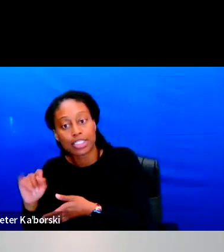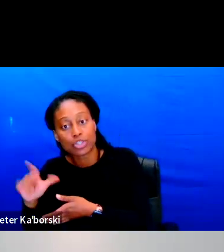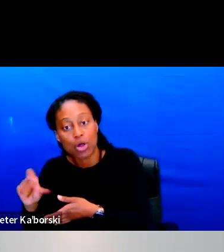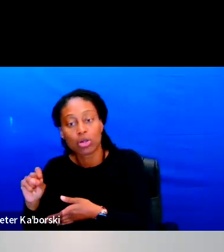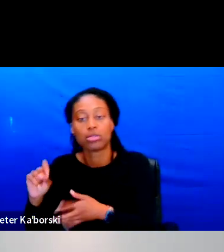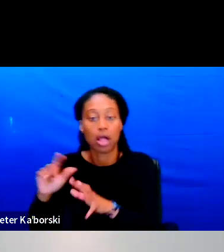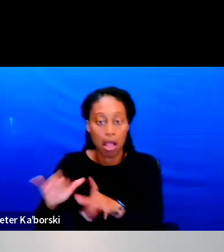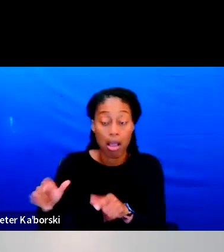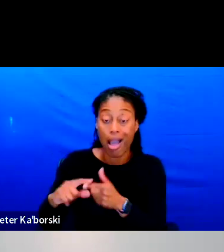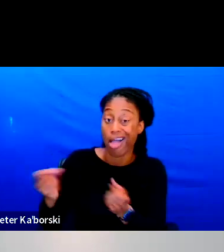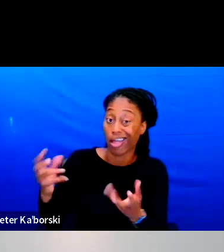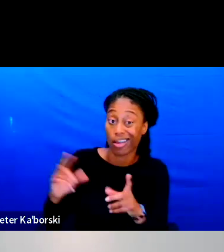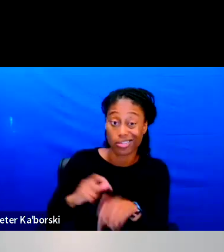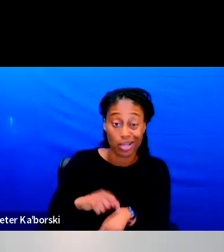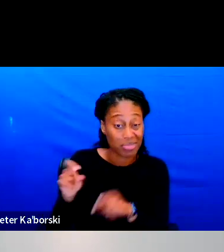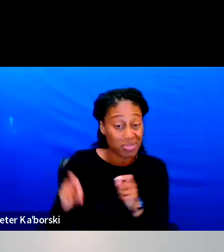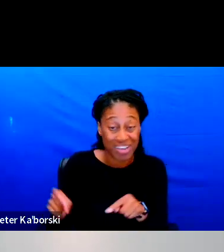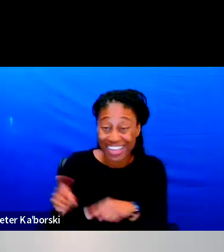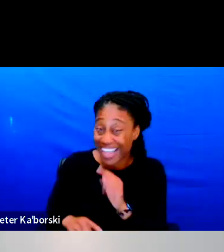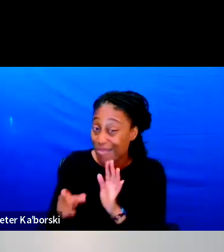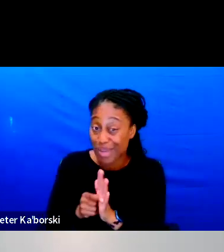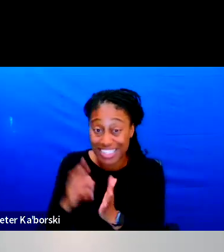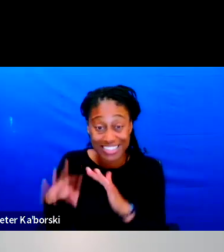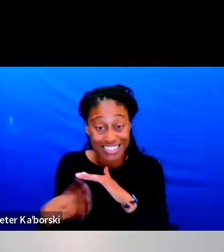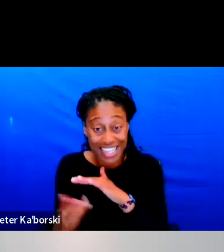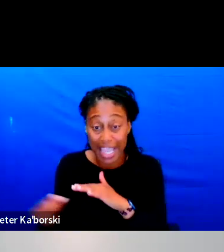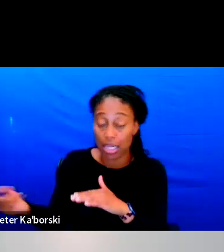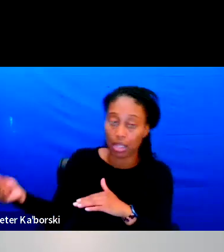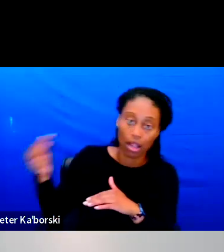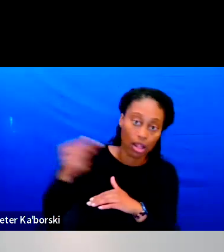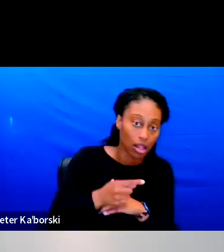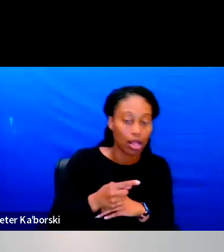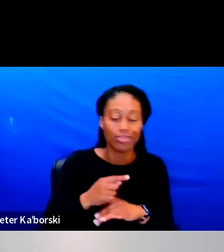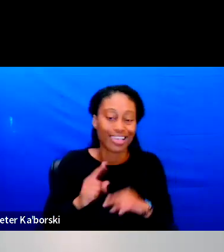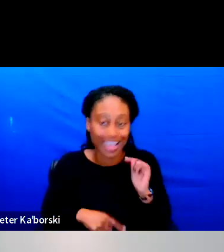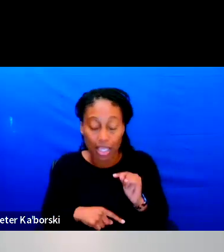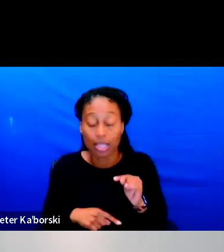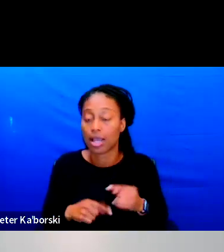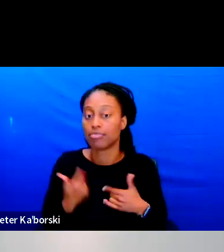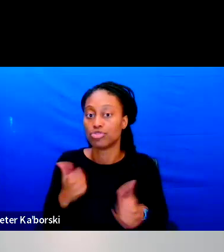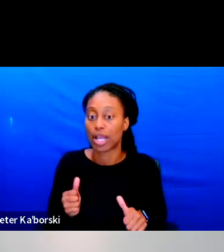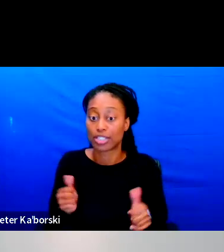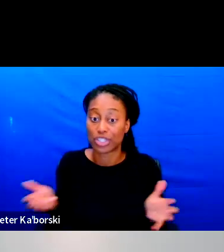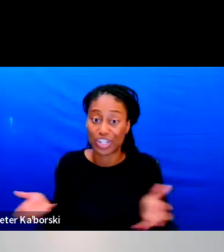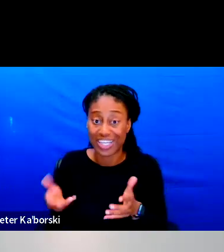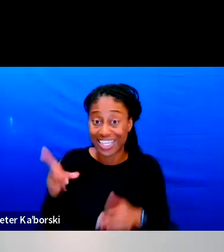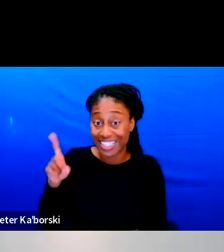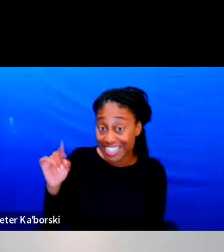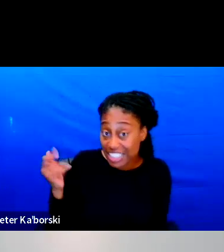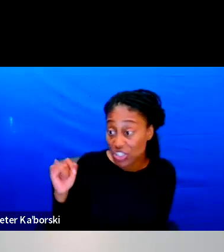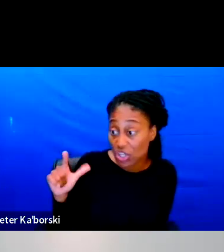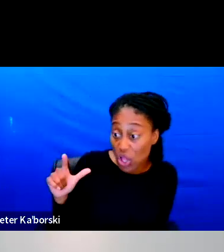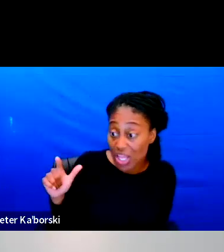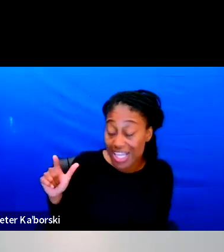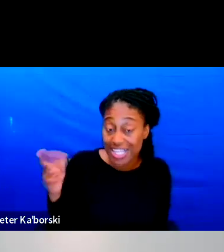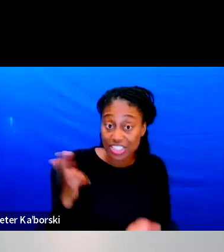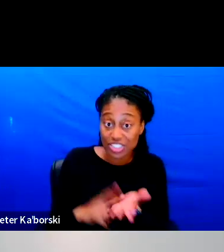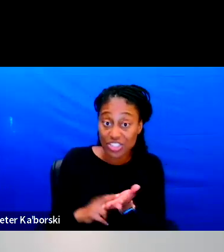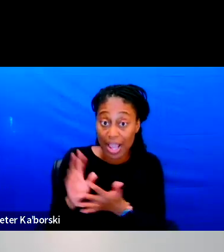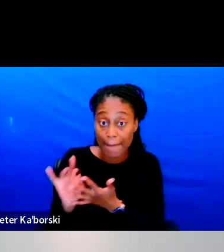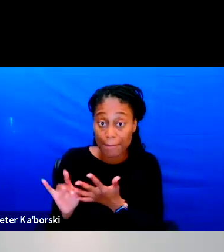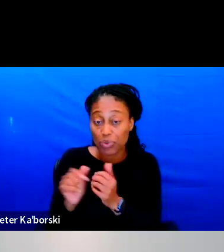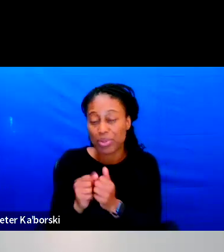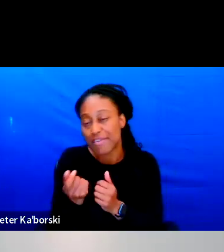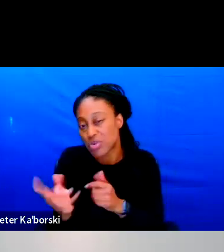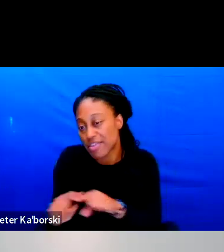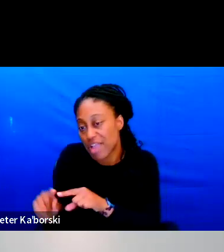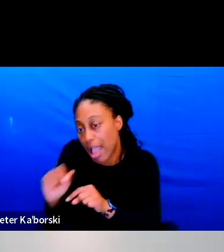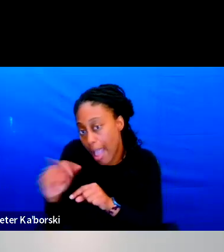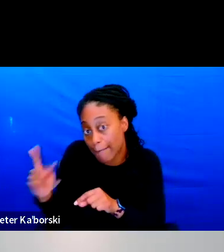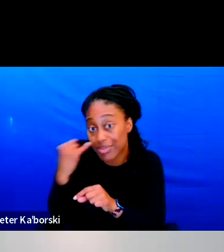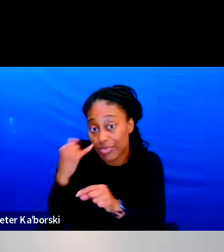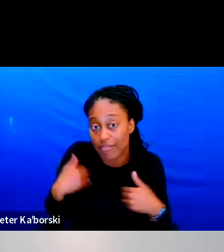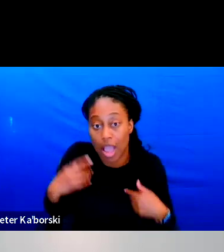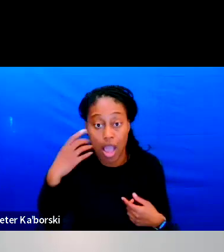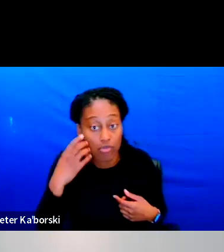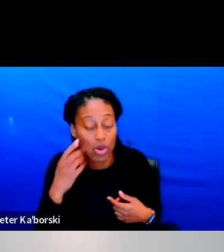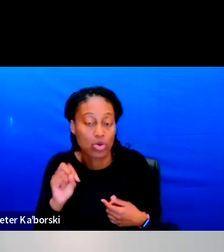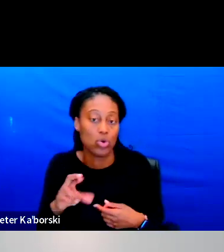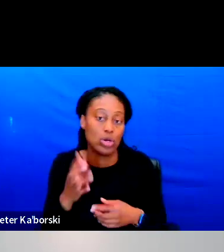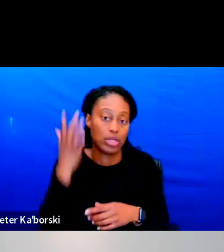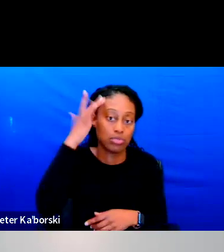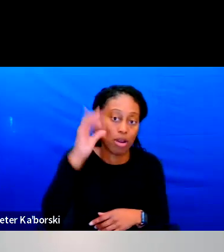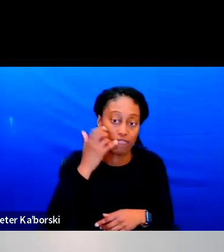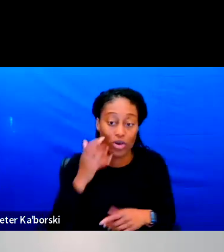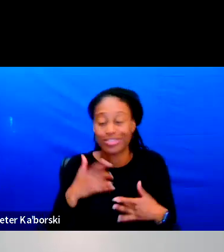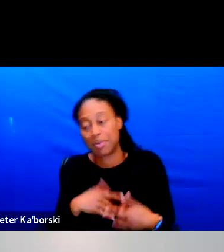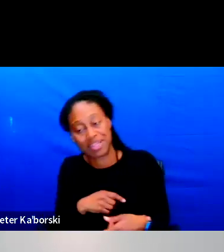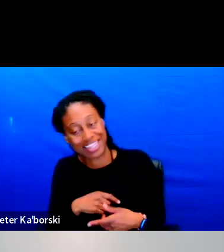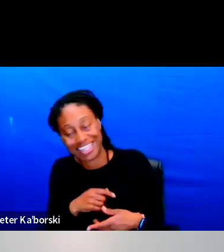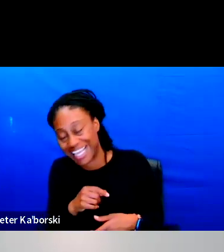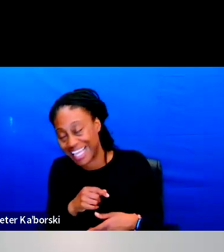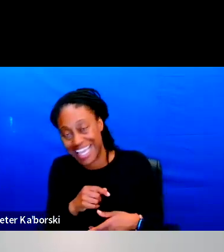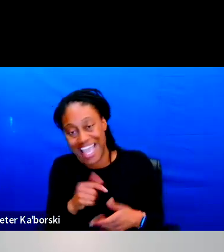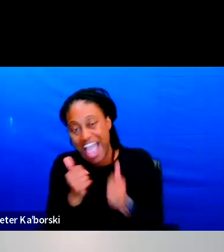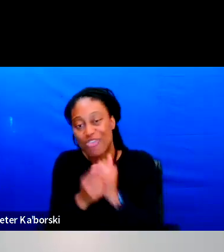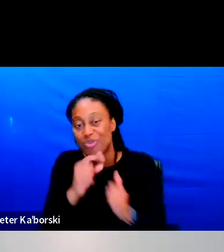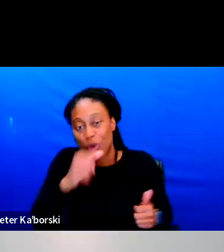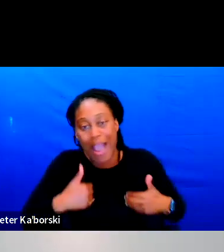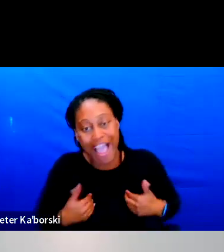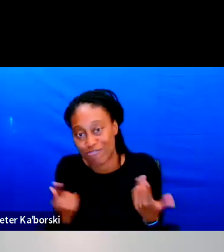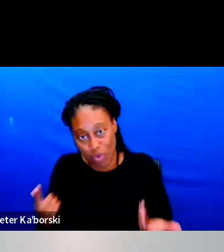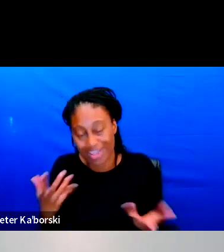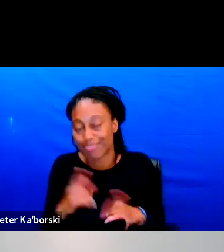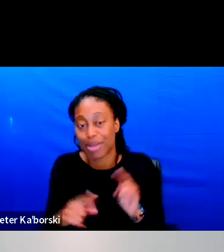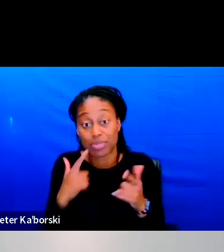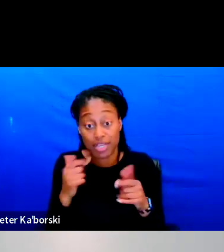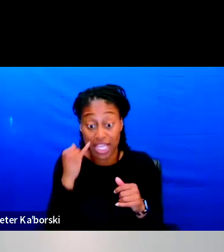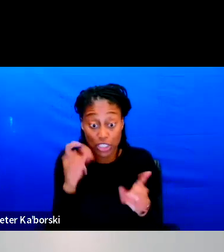Dee Henry CILO they/she: aren't able. They, you know, they can't print it out and scan it in which that's a huge hassle, anyway. I've tried to encourage people to use the digital signature options that come with some different apps. And if you, if you have an iphone or a smartphone, not everyone has that obviously, and even if they do, they might not be able to figure out how to do that.